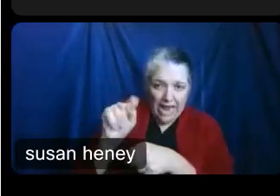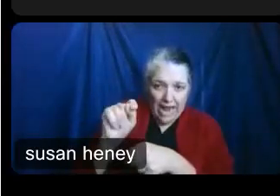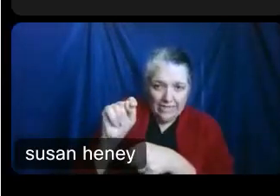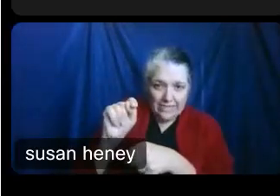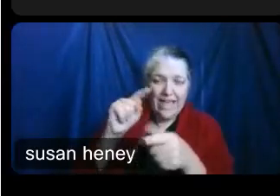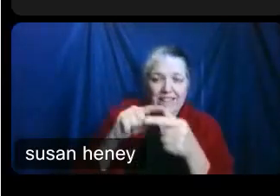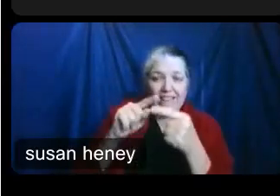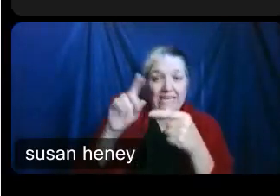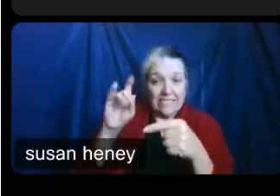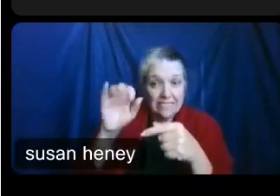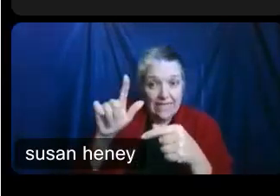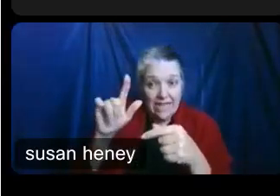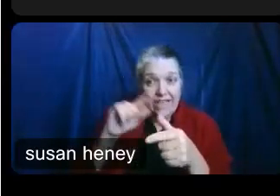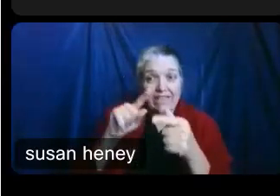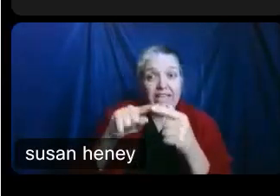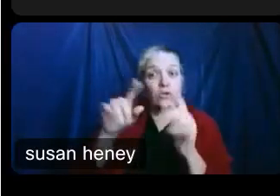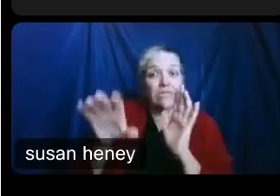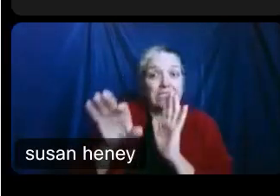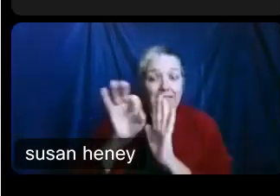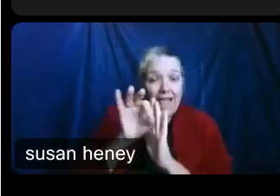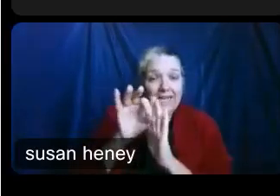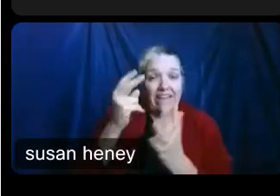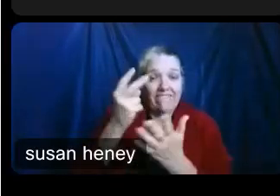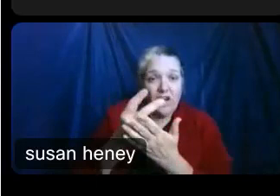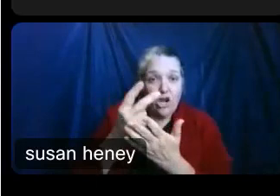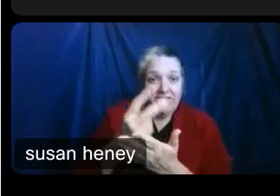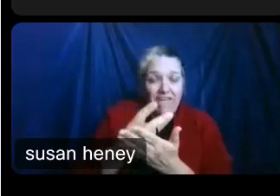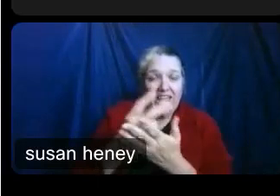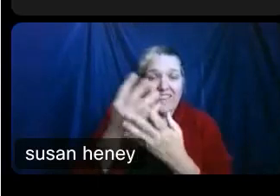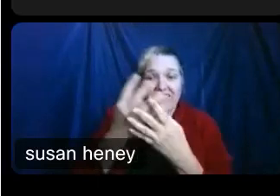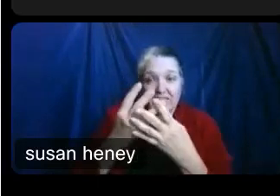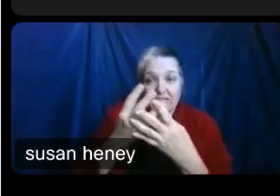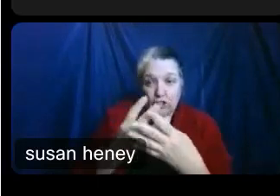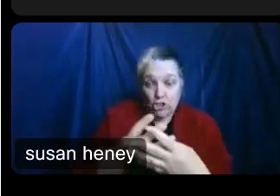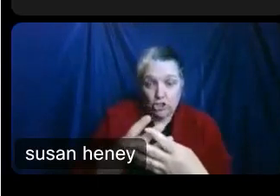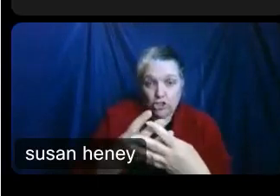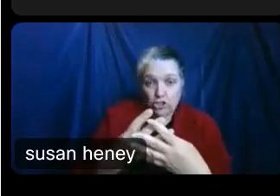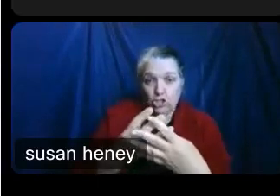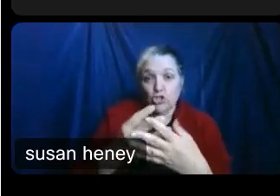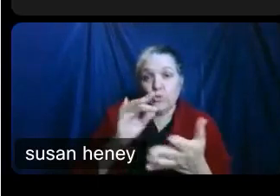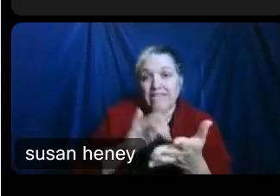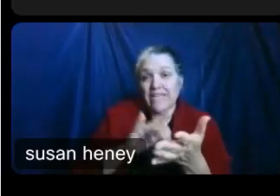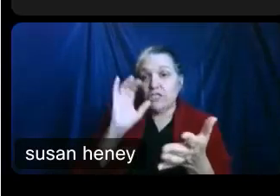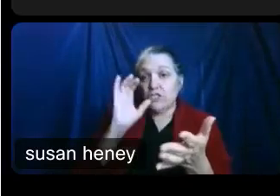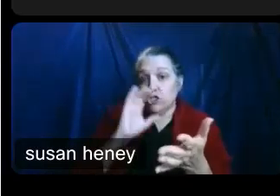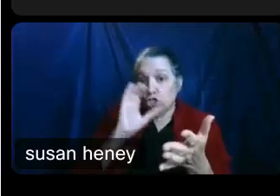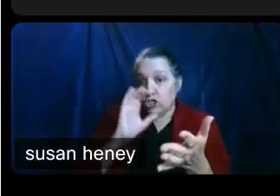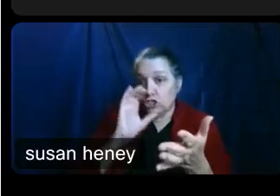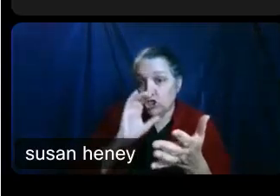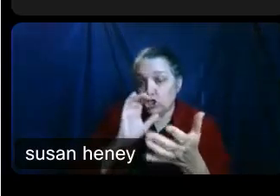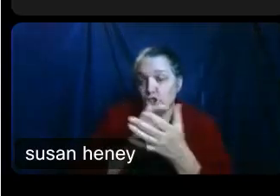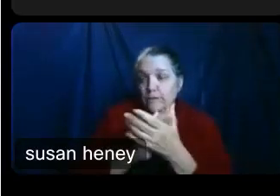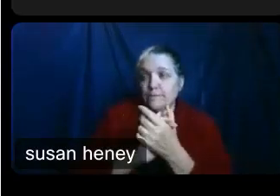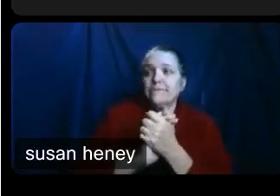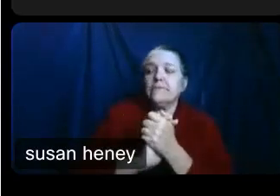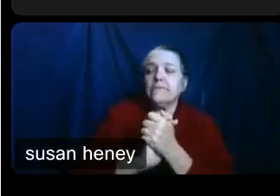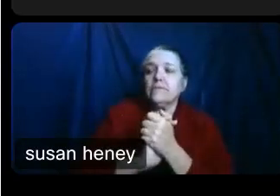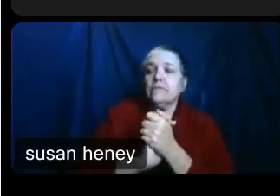have selected and verified all of your filters, you'll then click search. I am going to see